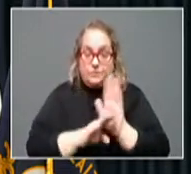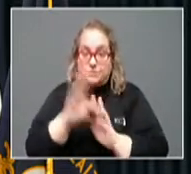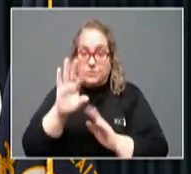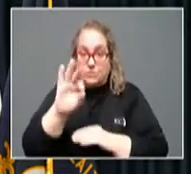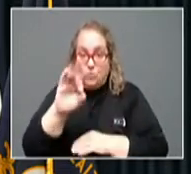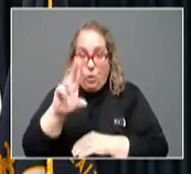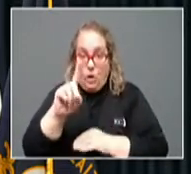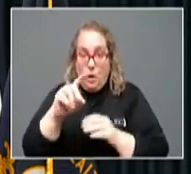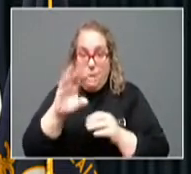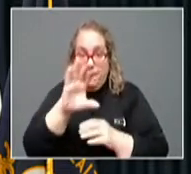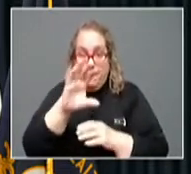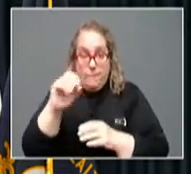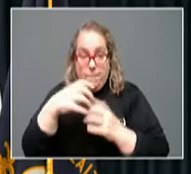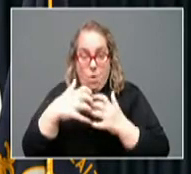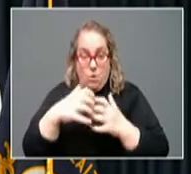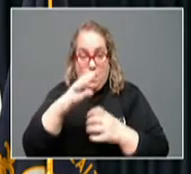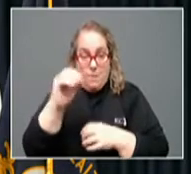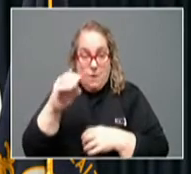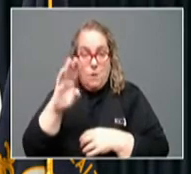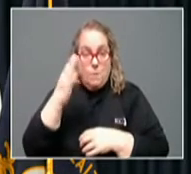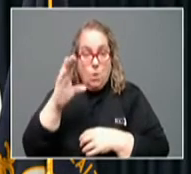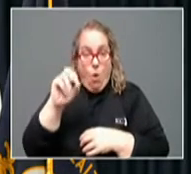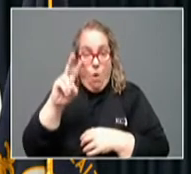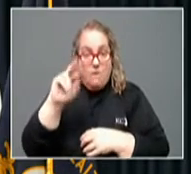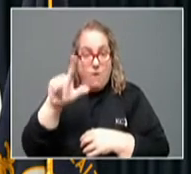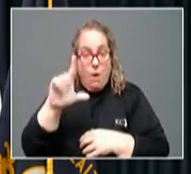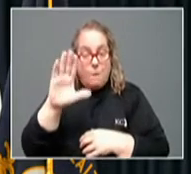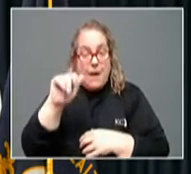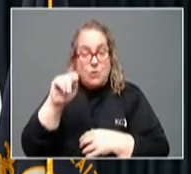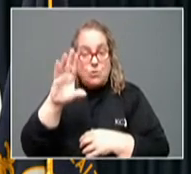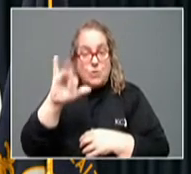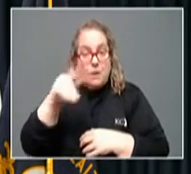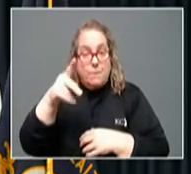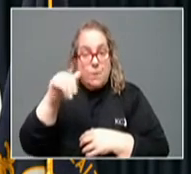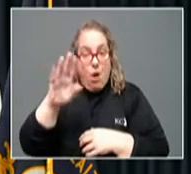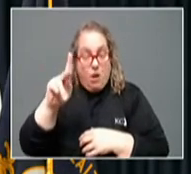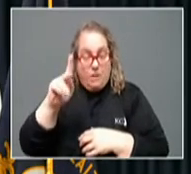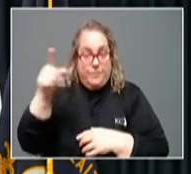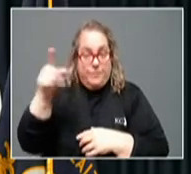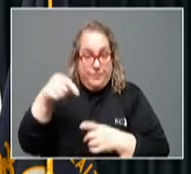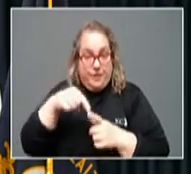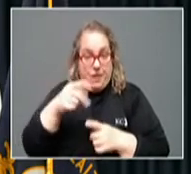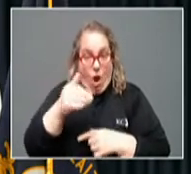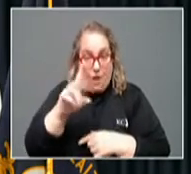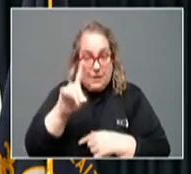Blue Oval Battery Park to be located in Hardin County. In September 2021, I was